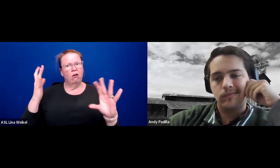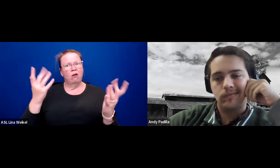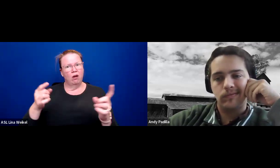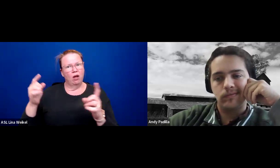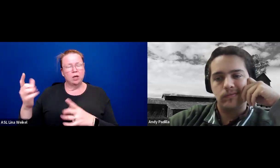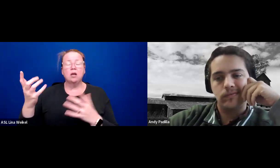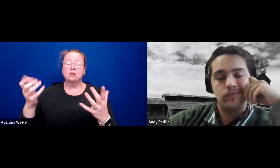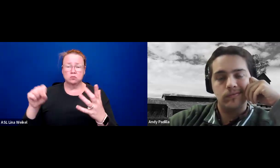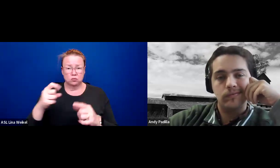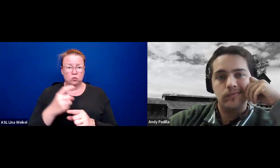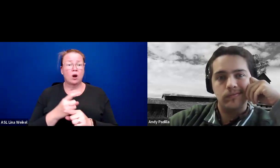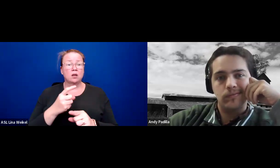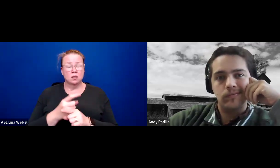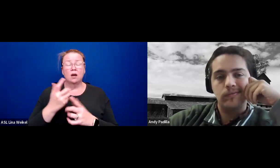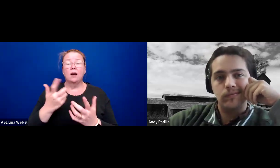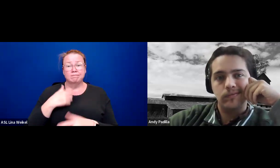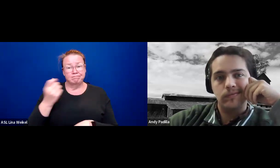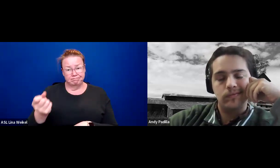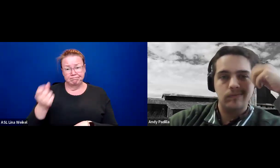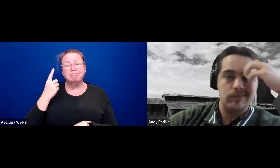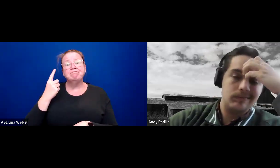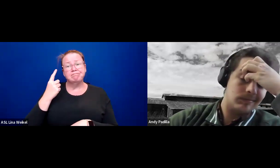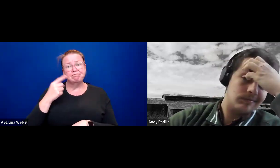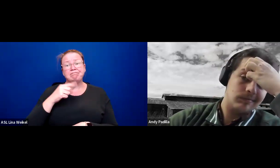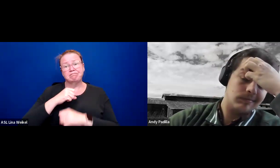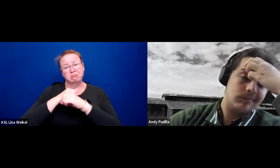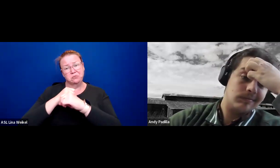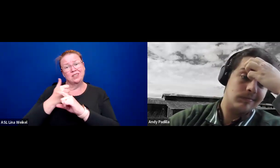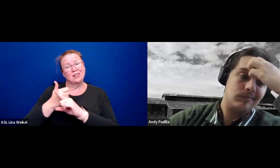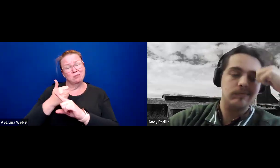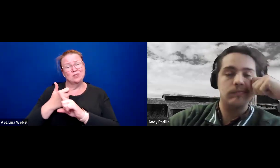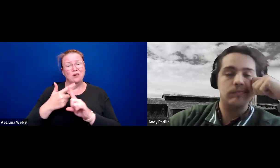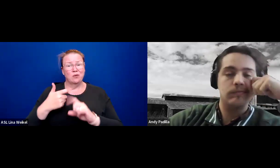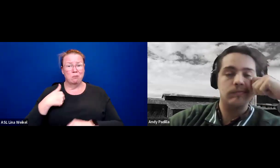Elissa w/ APRIL: you know it is still they I get it. They protect themselves from us, and that's